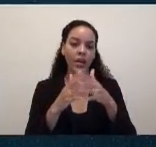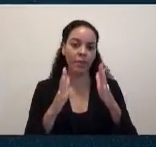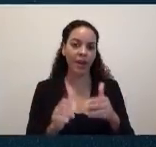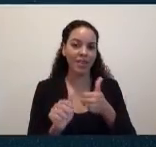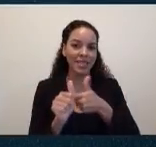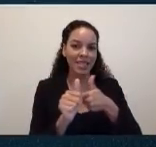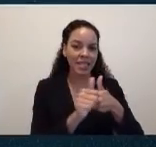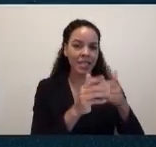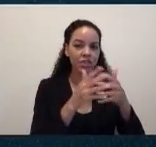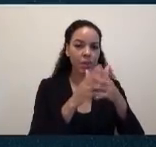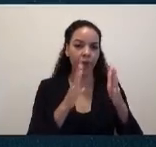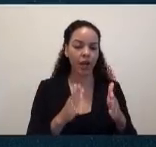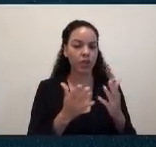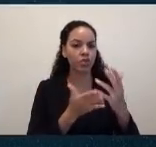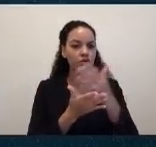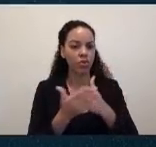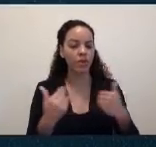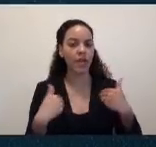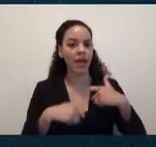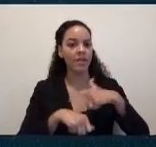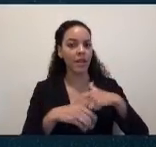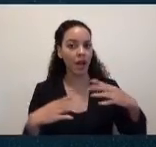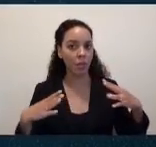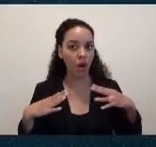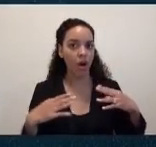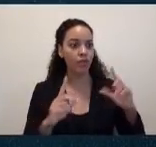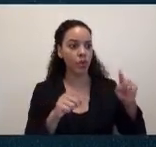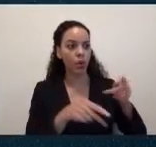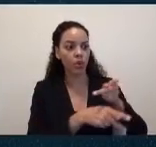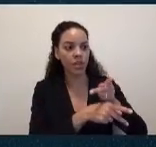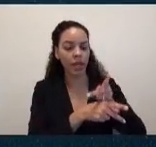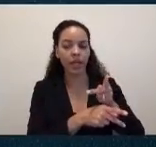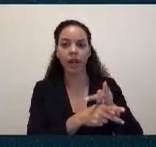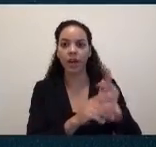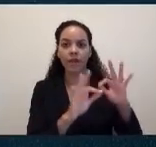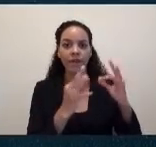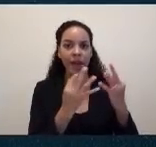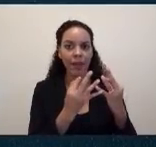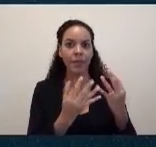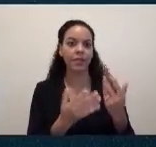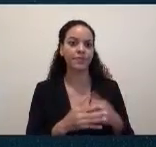to have time off to go take care of a loved one. I remember after a long Senate work day,